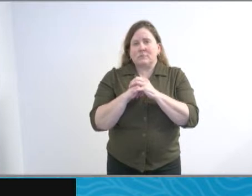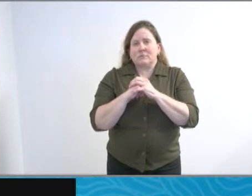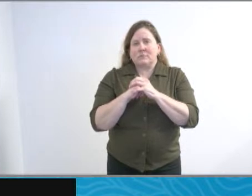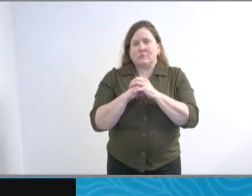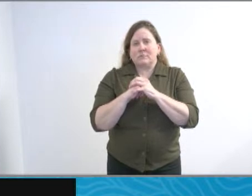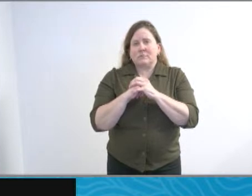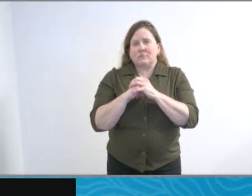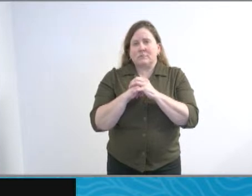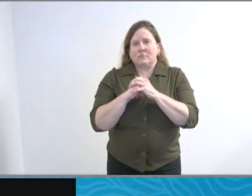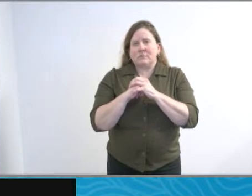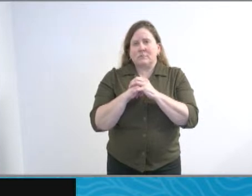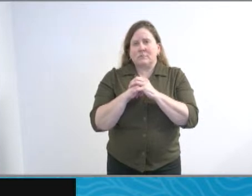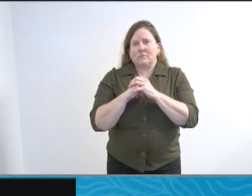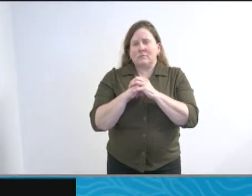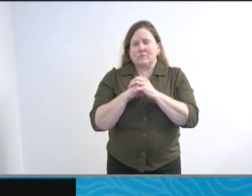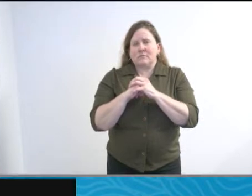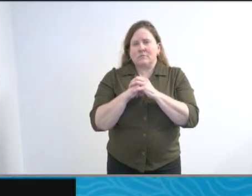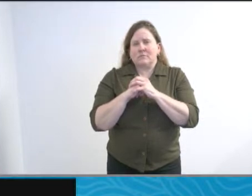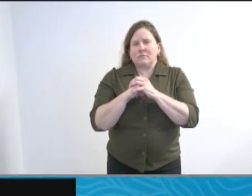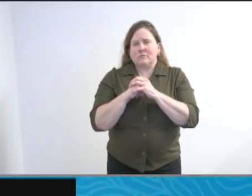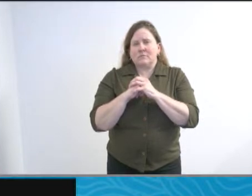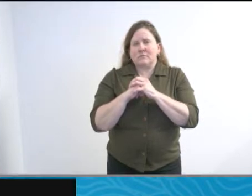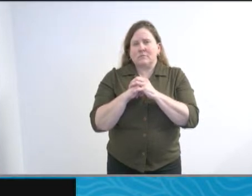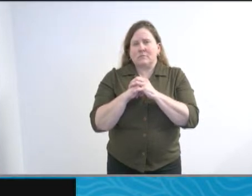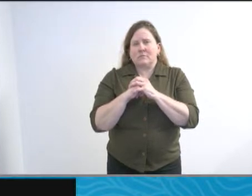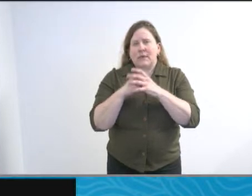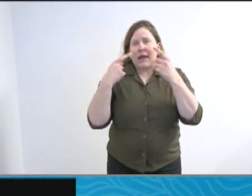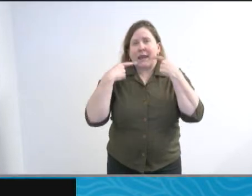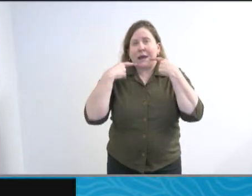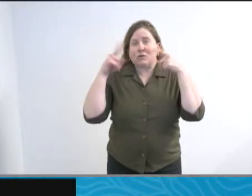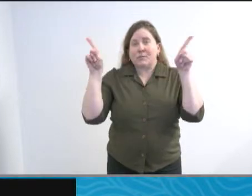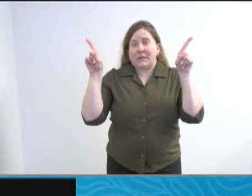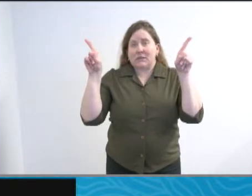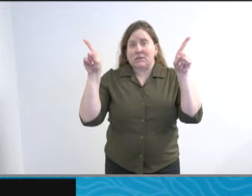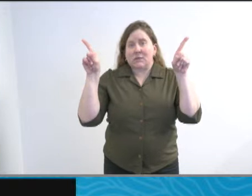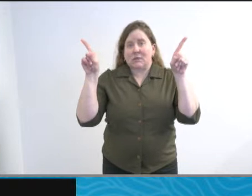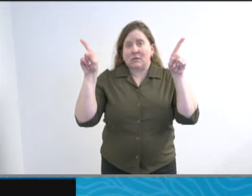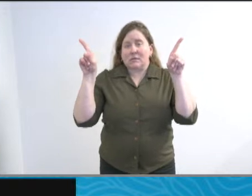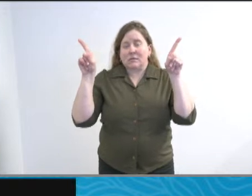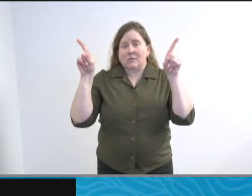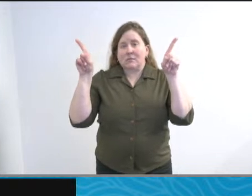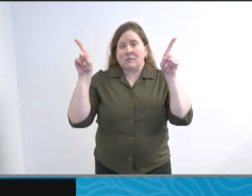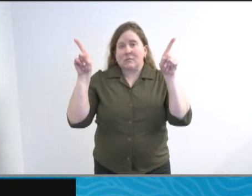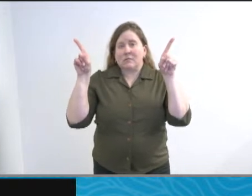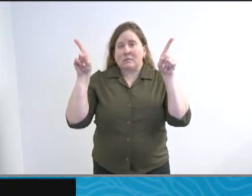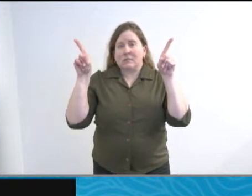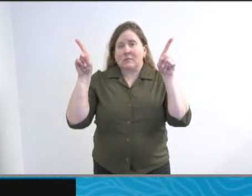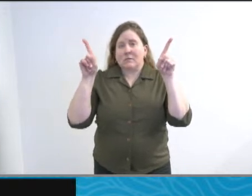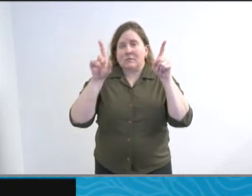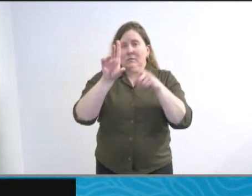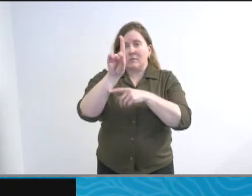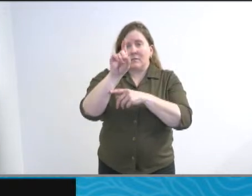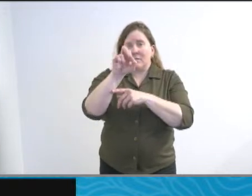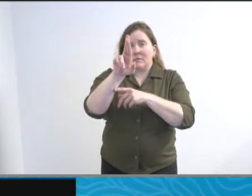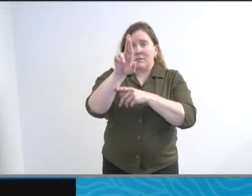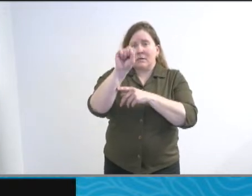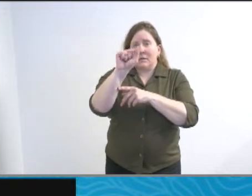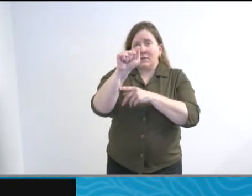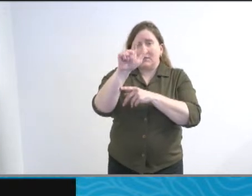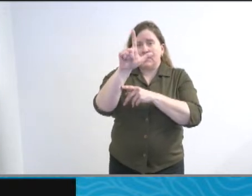we'll go ahead and we'll move on to our announcements. I did wanna let Dr. Salazar announce a wonderful opportunity